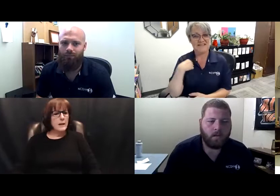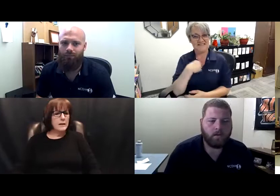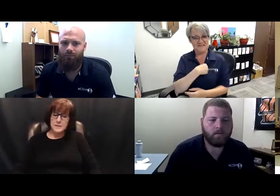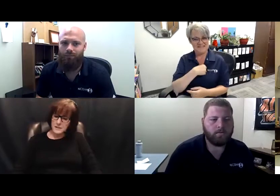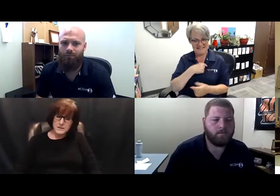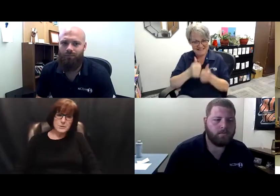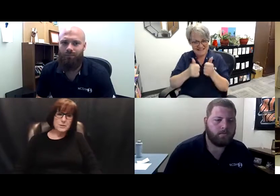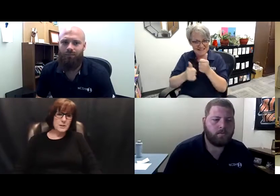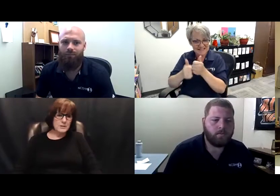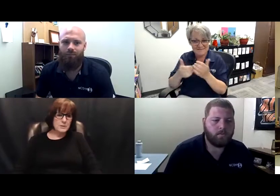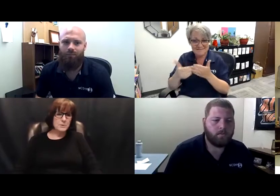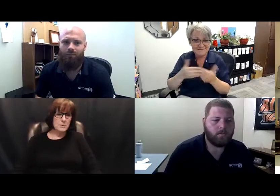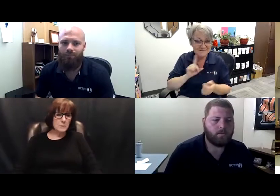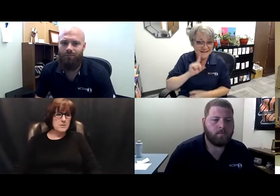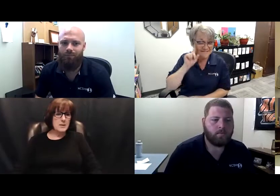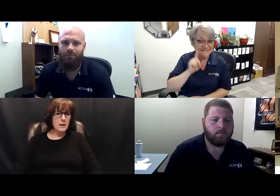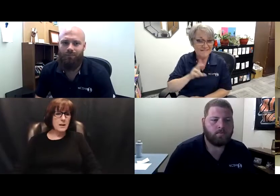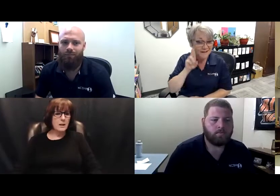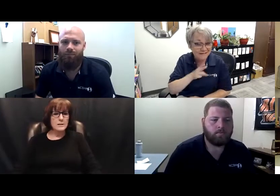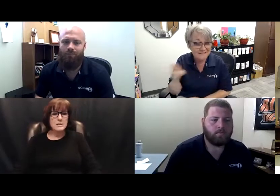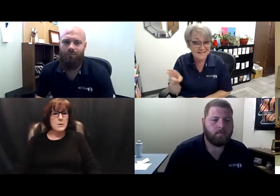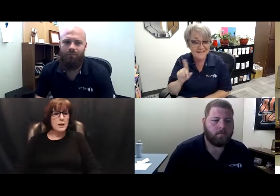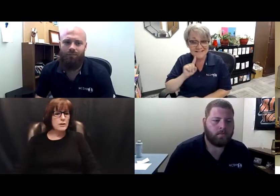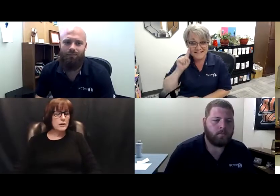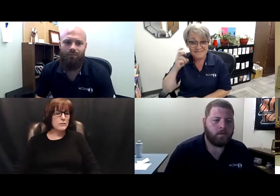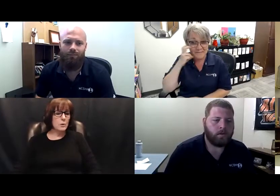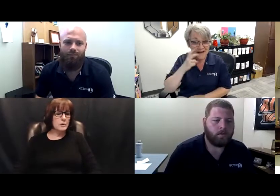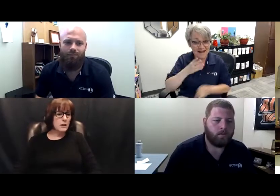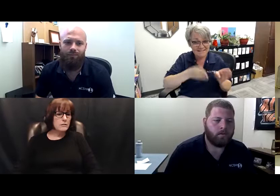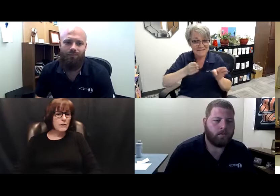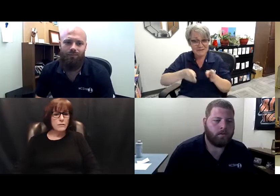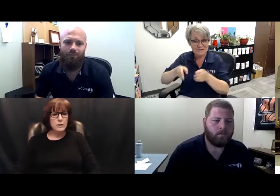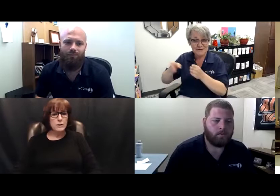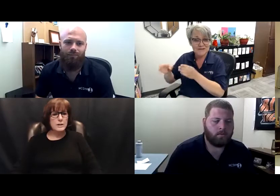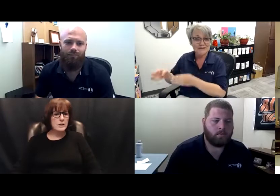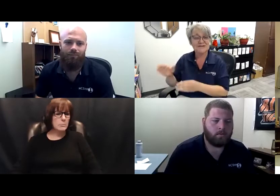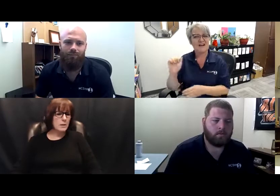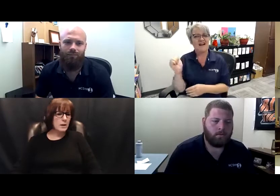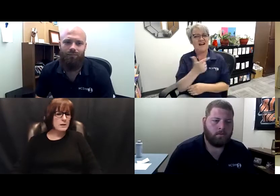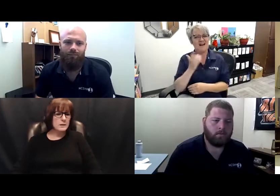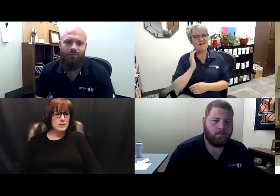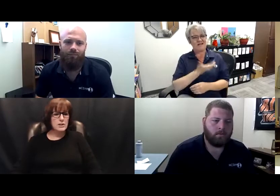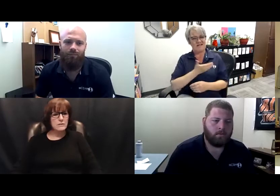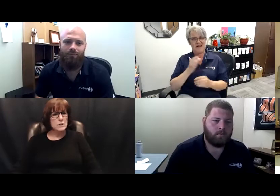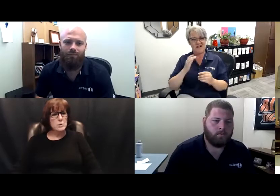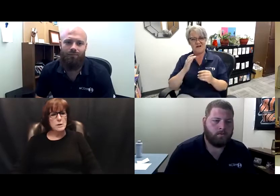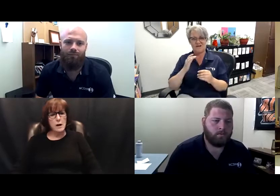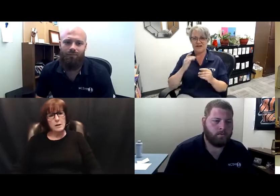Yes that's true that's true Kim is saying. It doesn't matter if you're deaf, hard of hearing, deafblind, each individual all